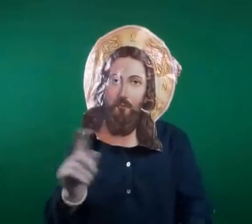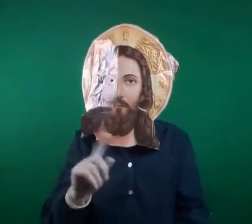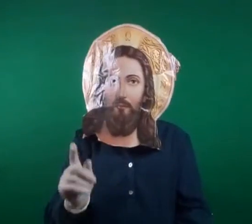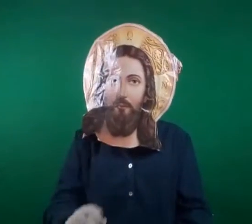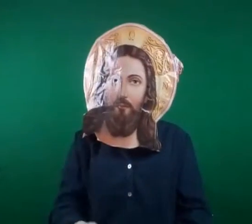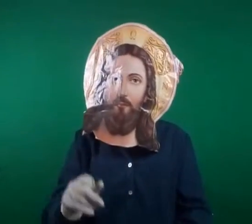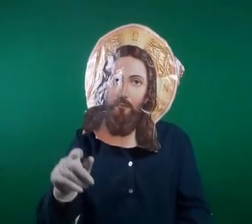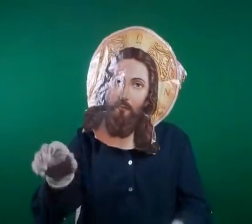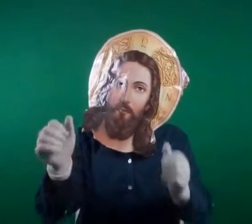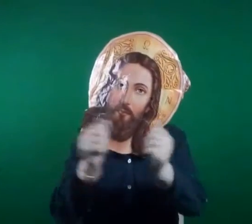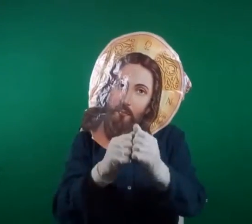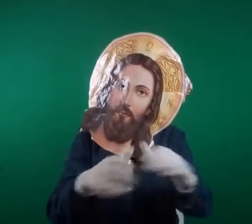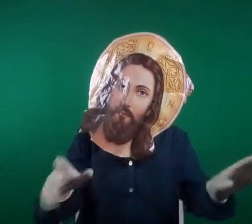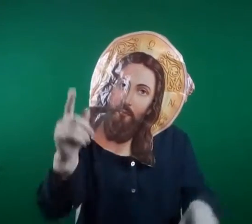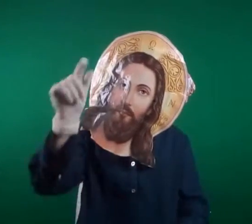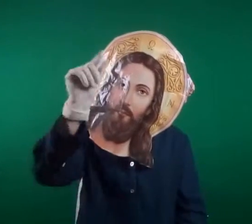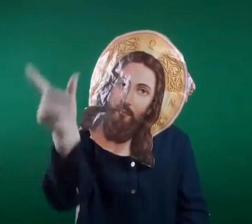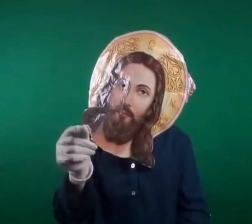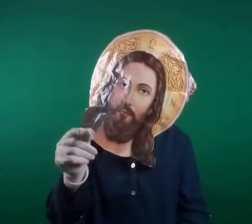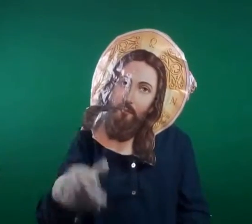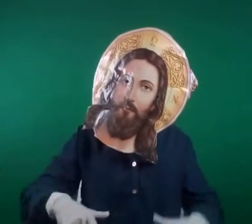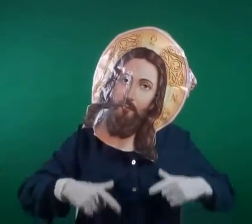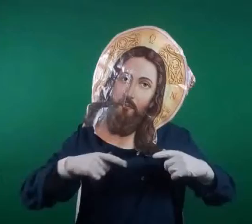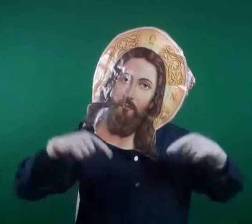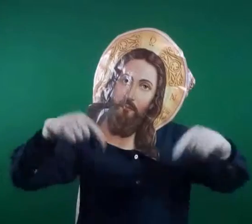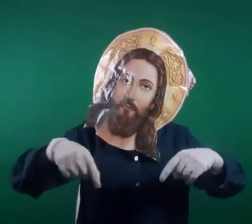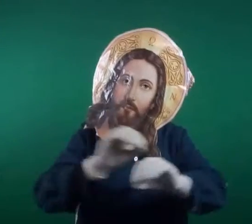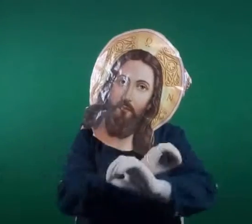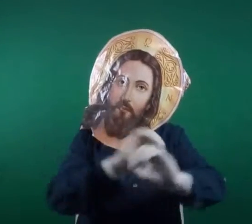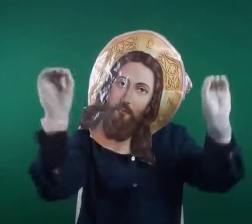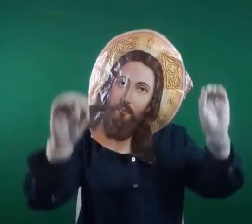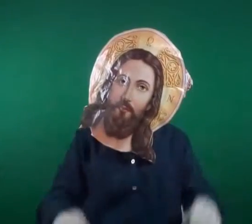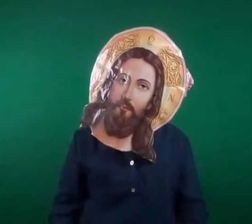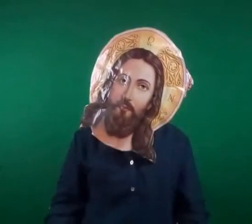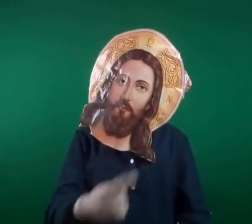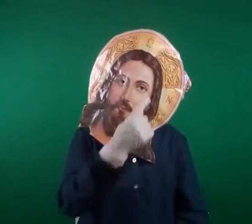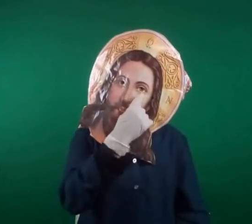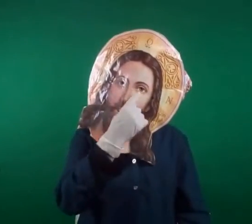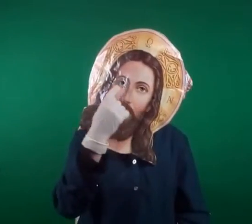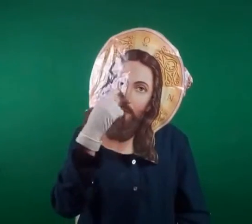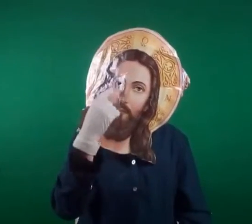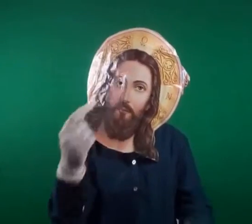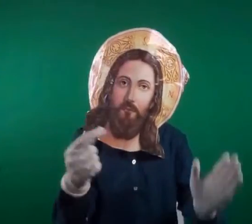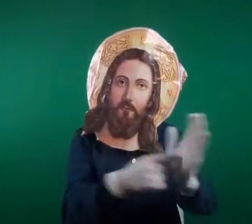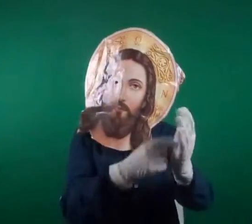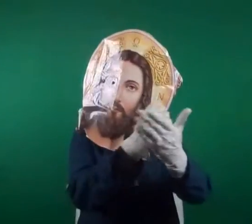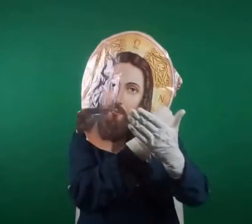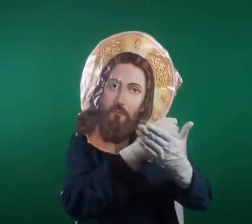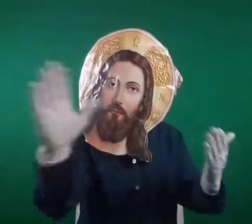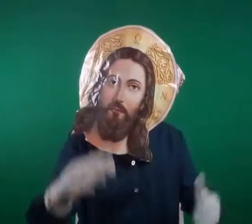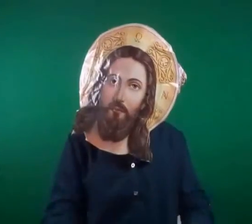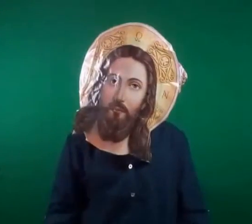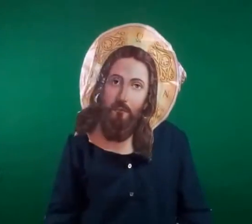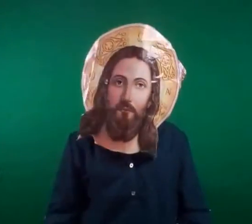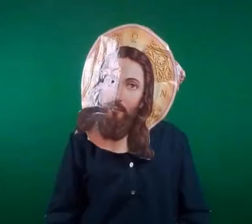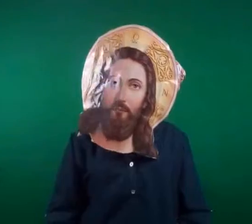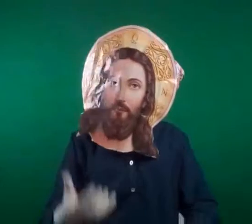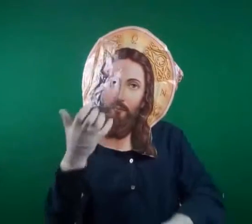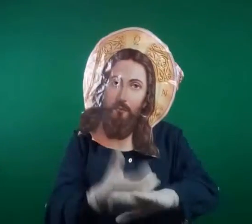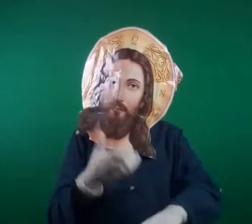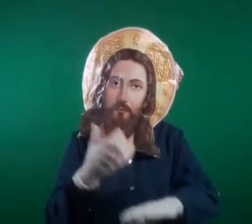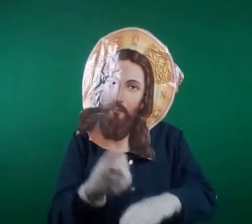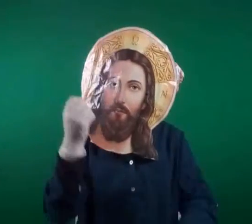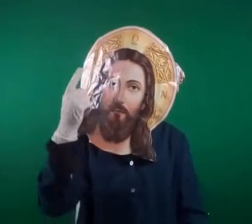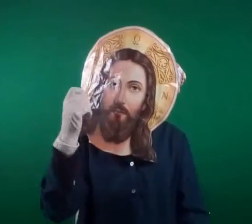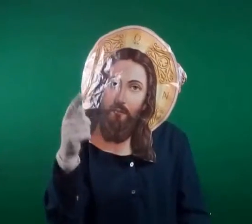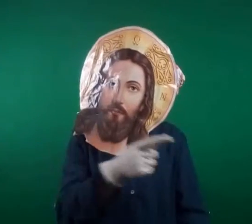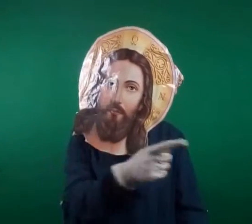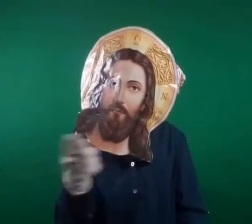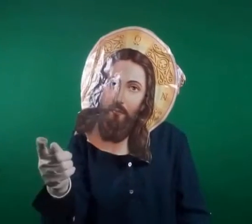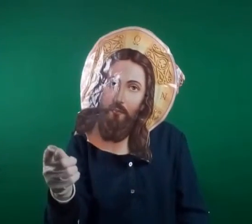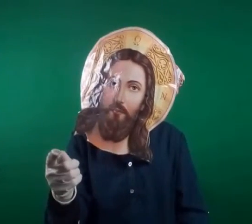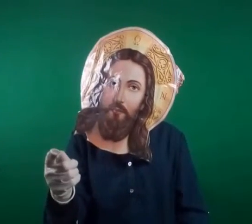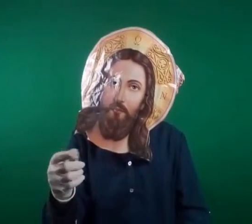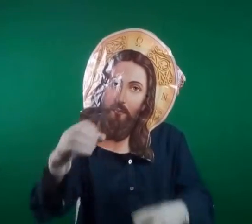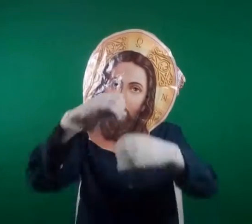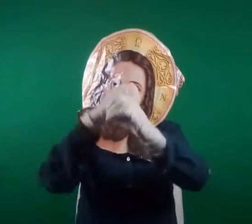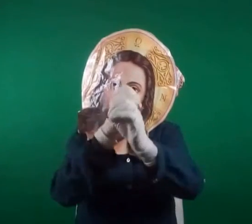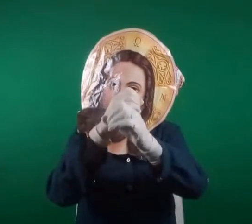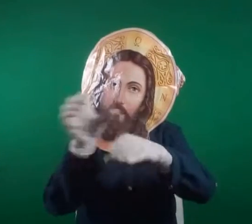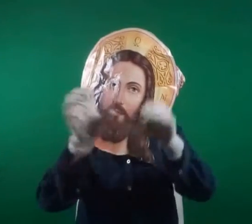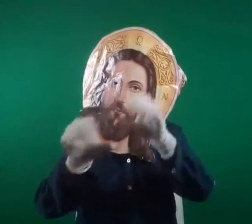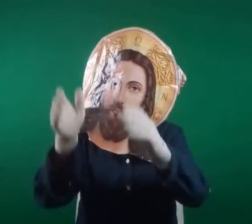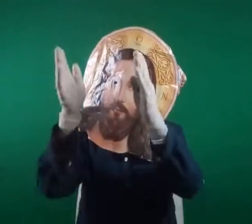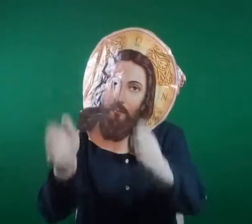The evidence is so conclusive it is mind boggling why so called credible scientists still believe such nonsense.